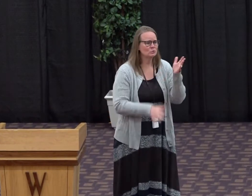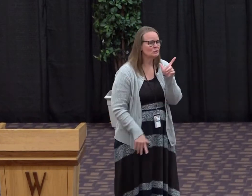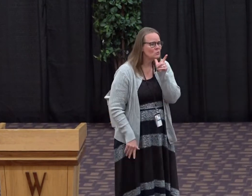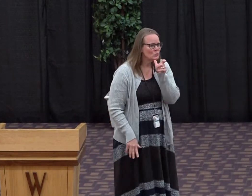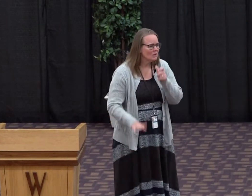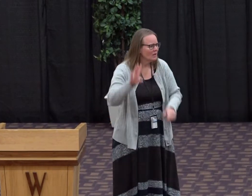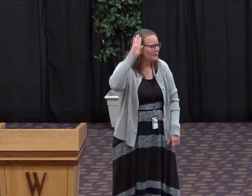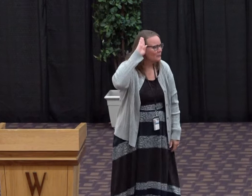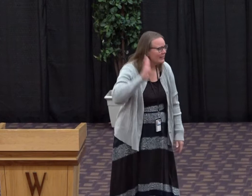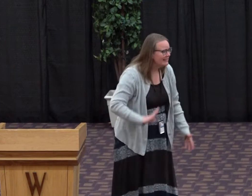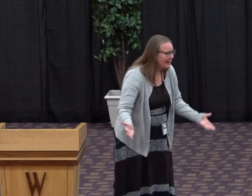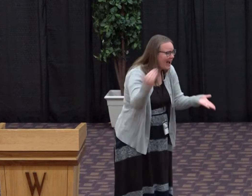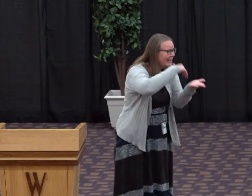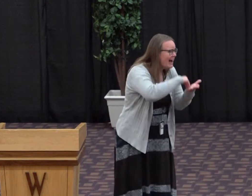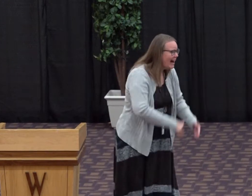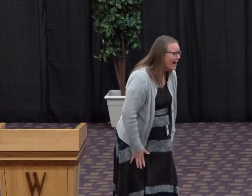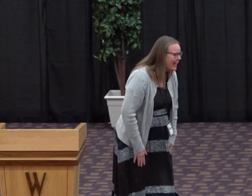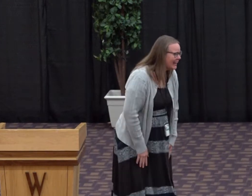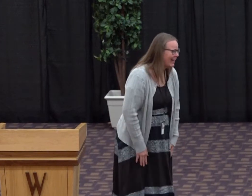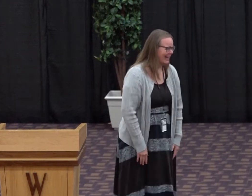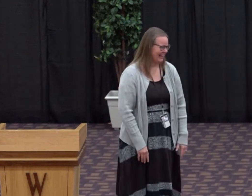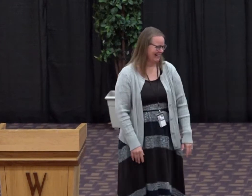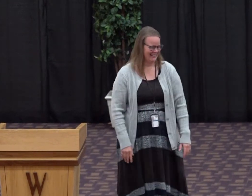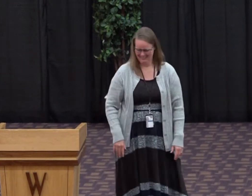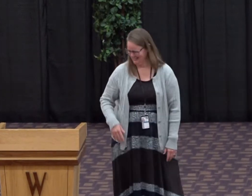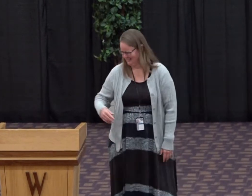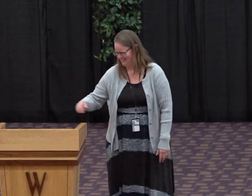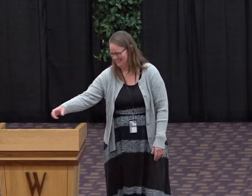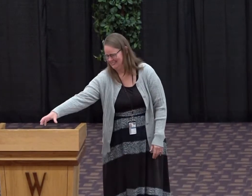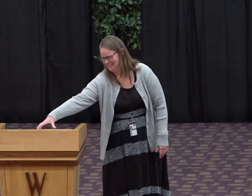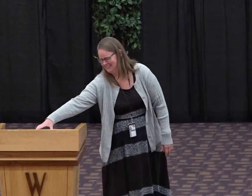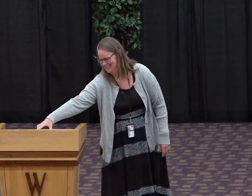And the Most Improved student is Brooklynn, again!